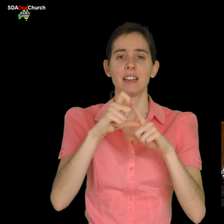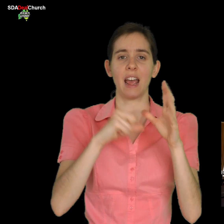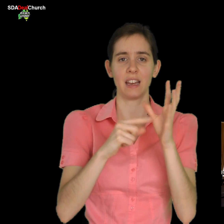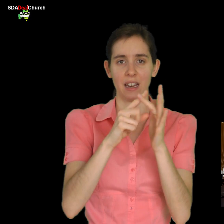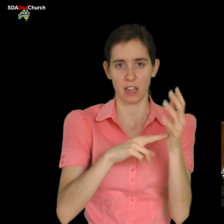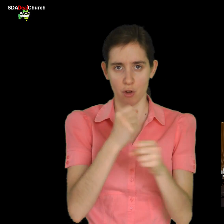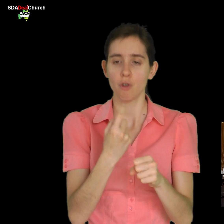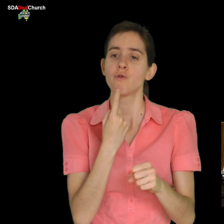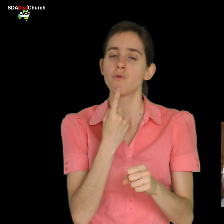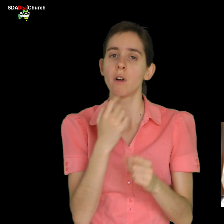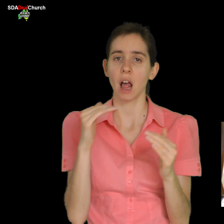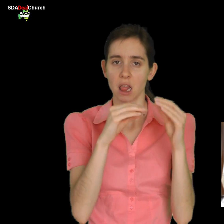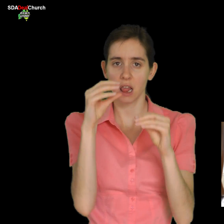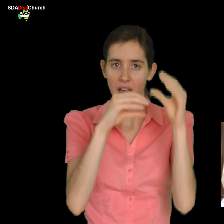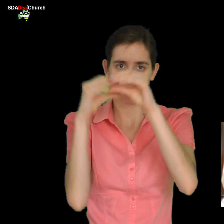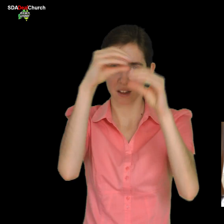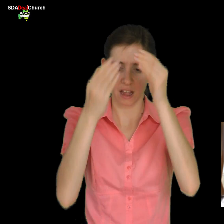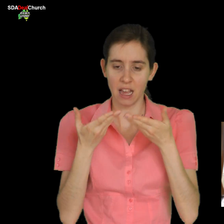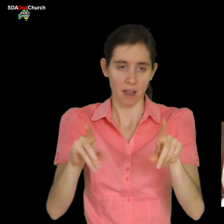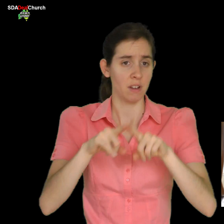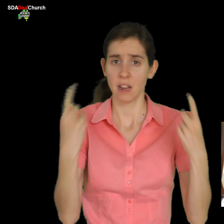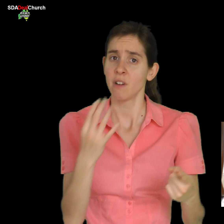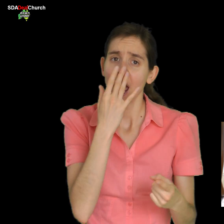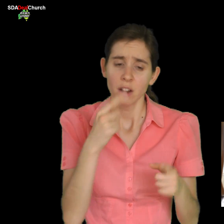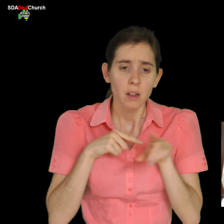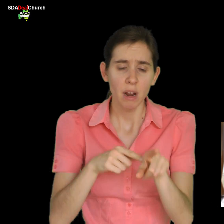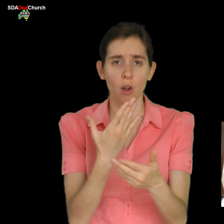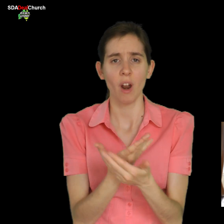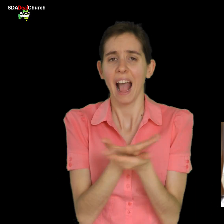used. For example, a particular rock